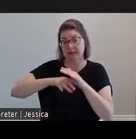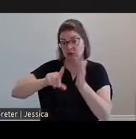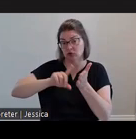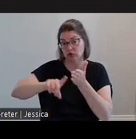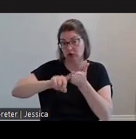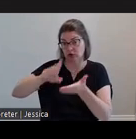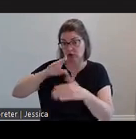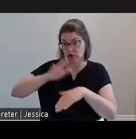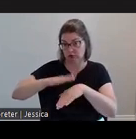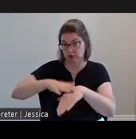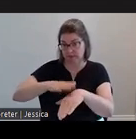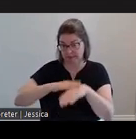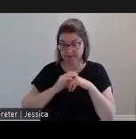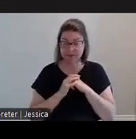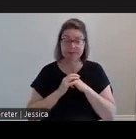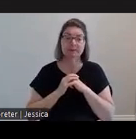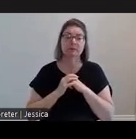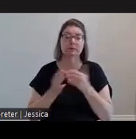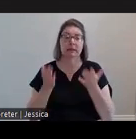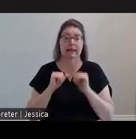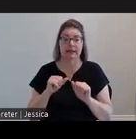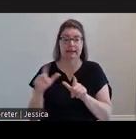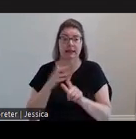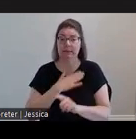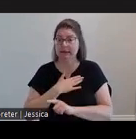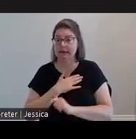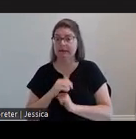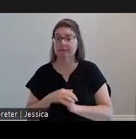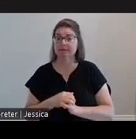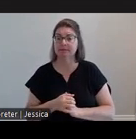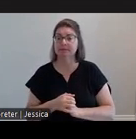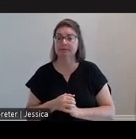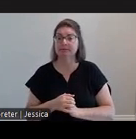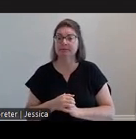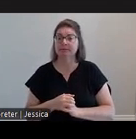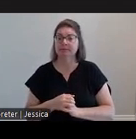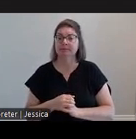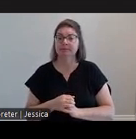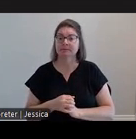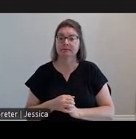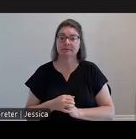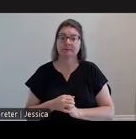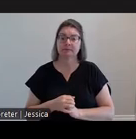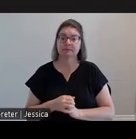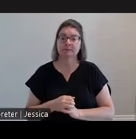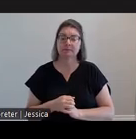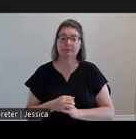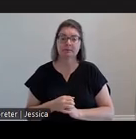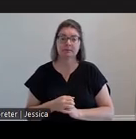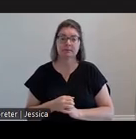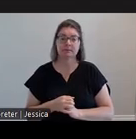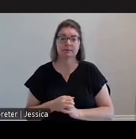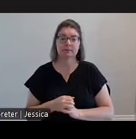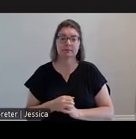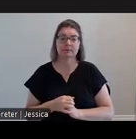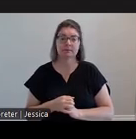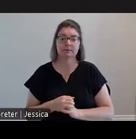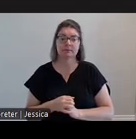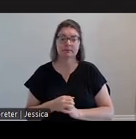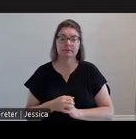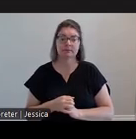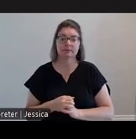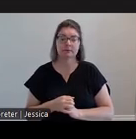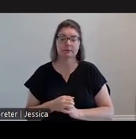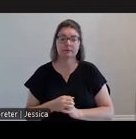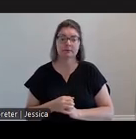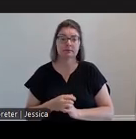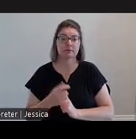Uh, next slide, Katie. Um, so I, uh, volunteered to write this chapter.